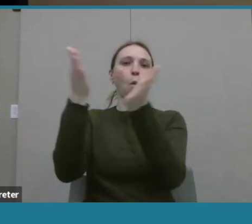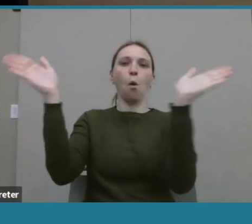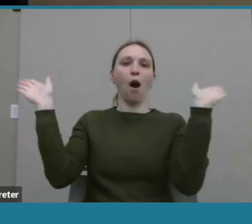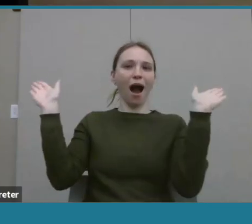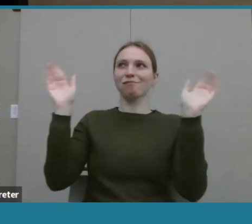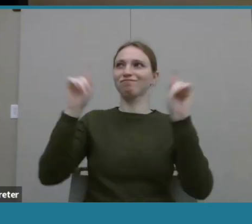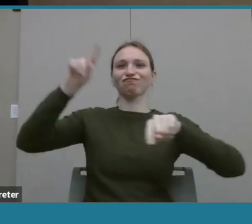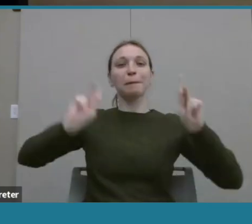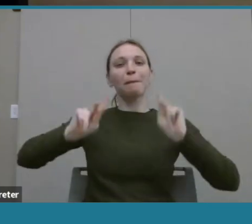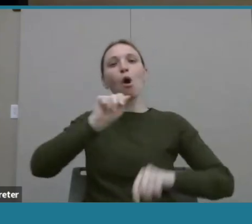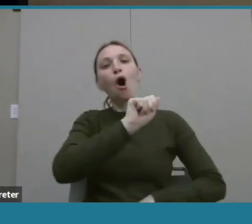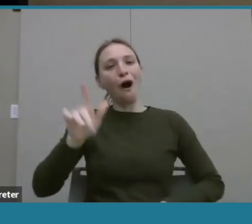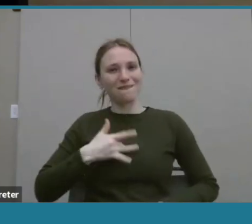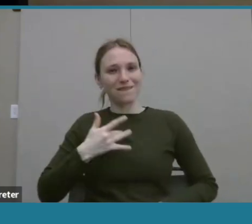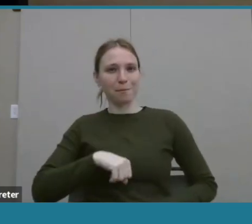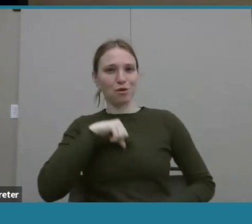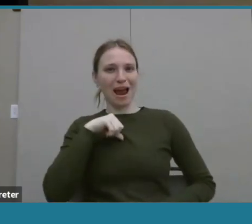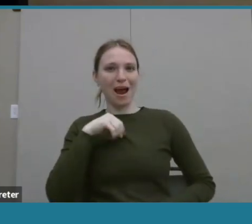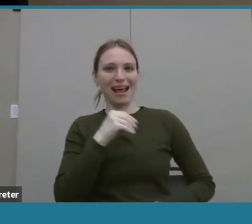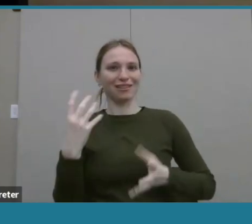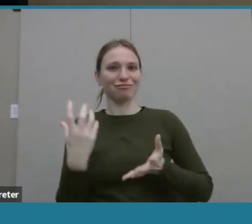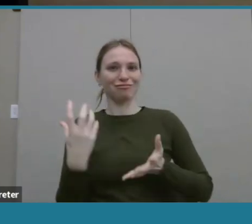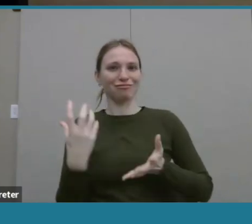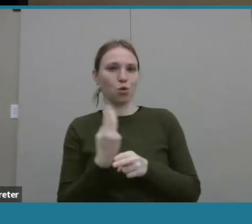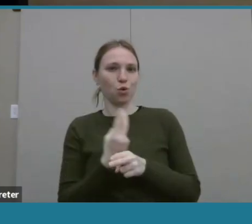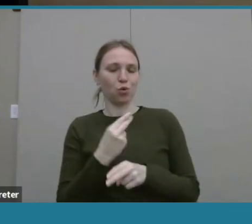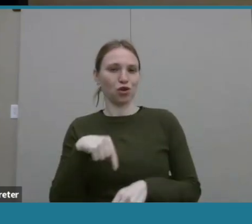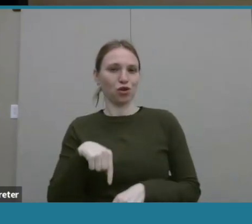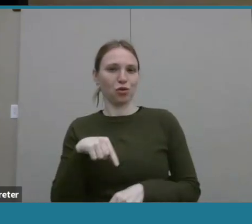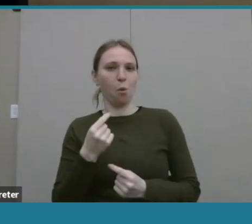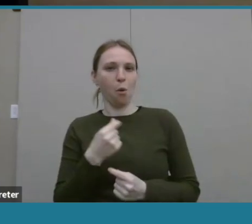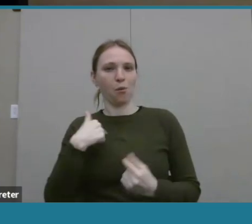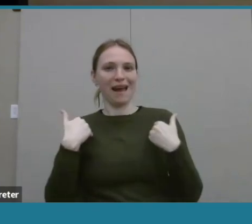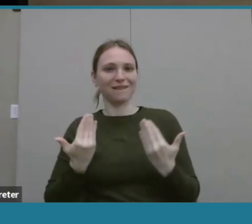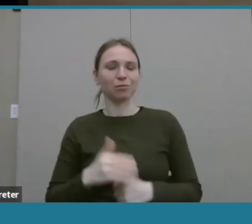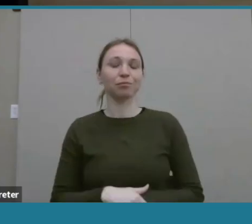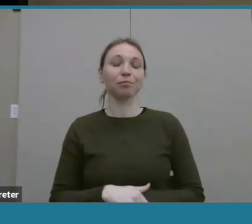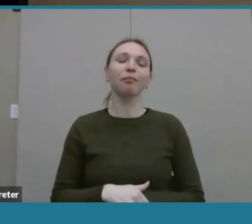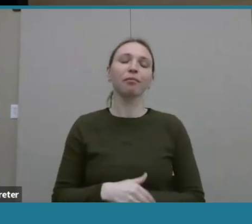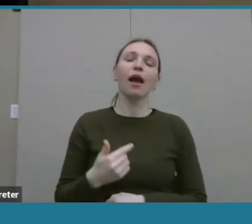I think it's also worth mentioning again, Allison mentioned some, but so many people worked on this project.